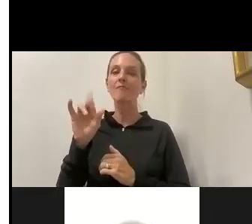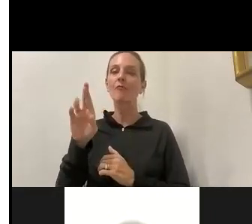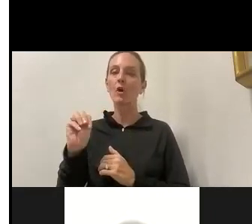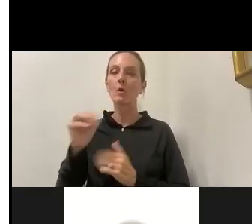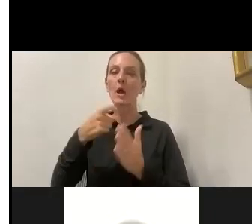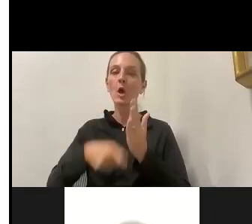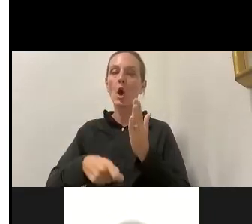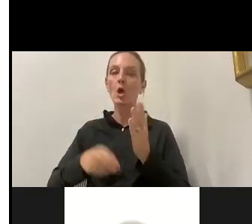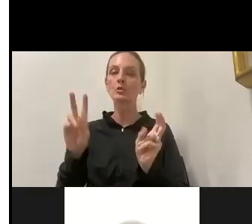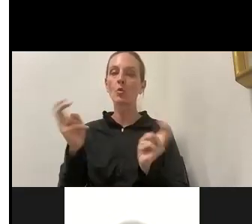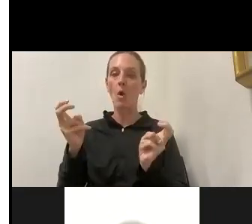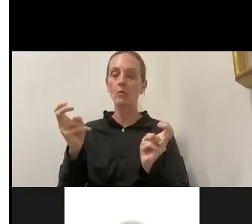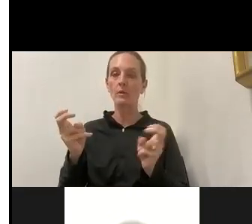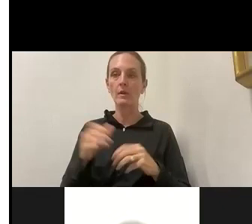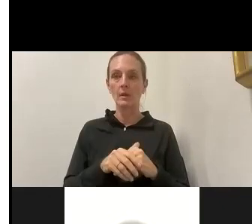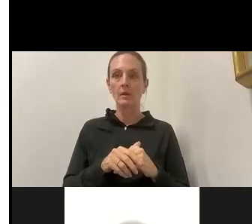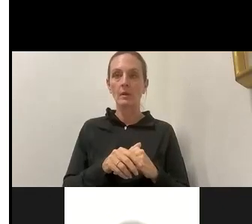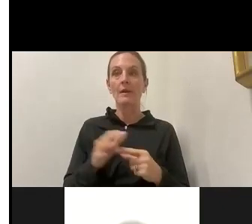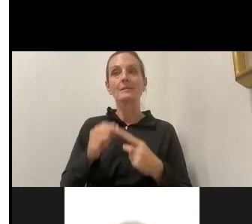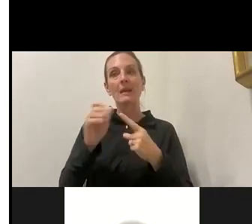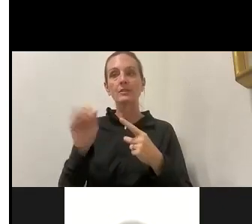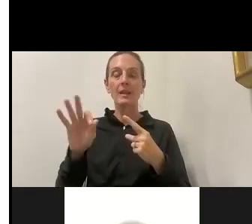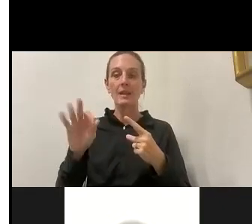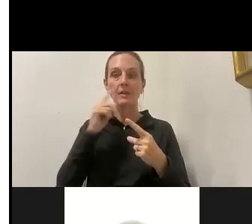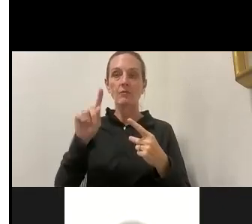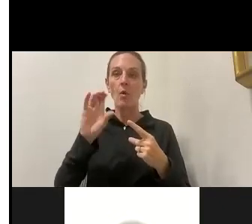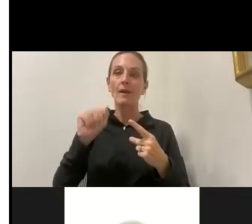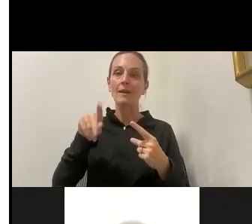if they are considered capital expenditures. You will always want to make sure you break out your